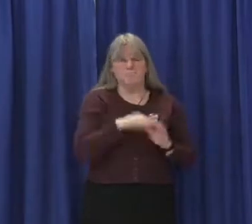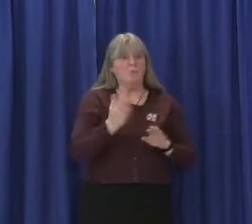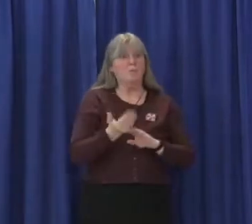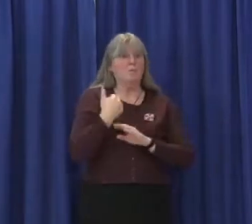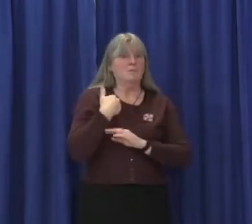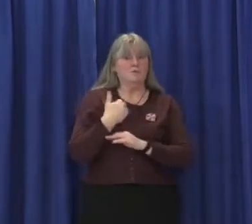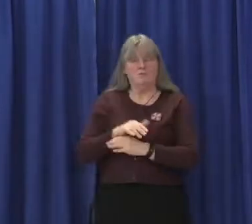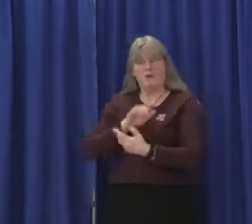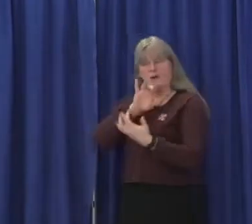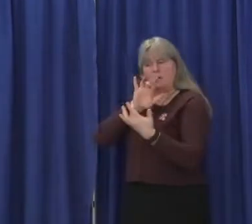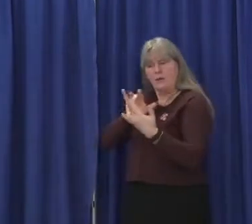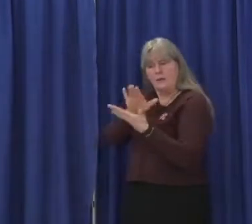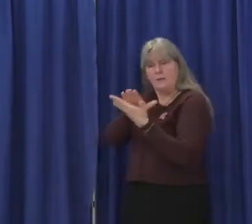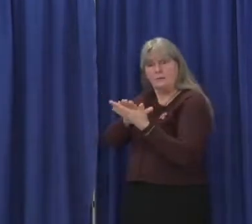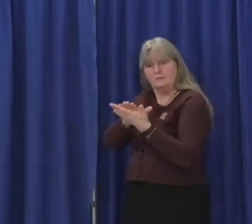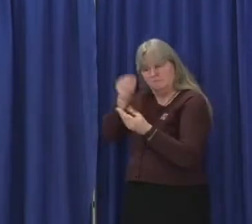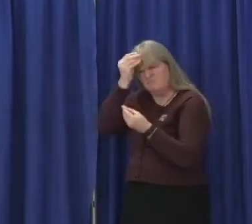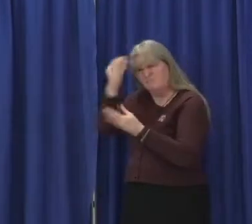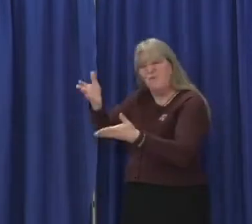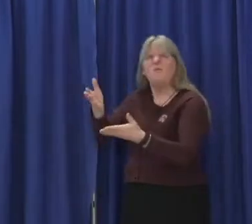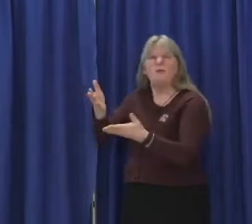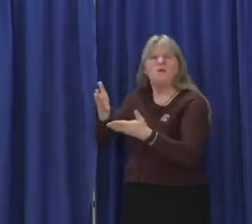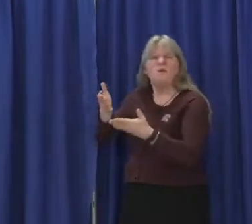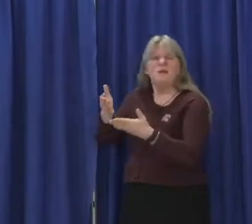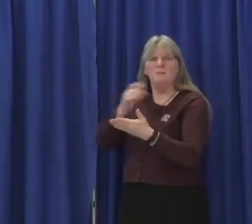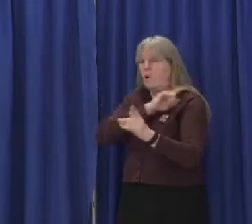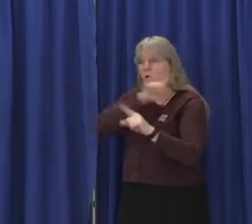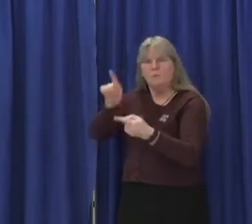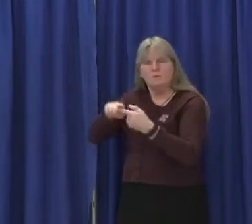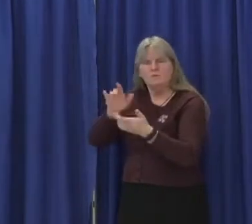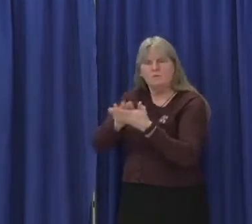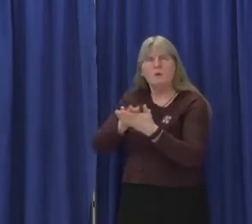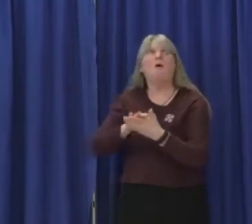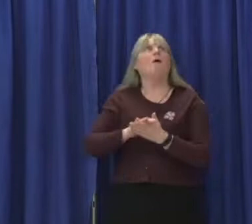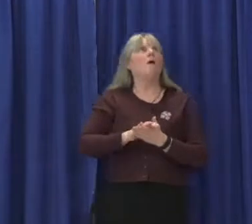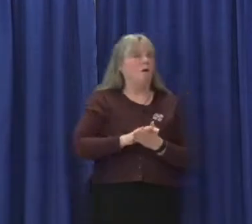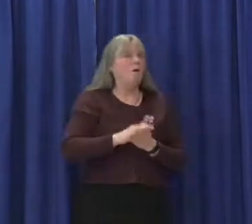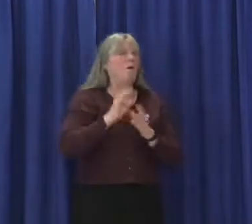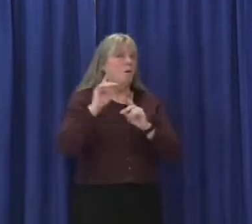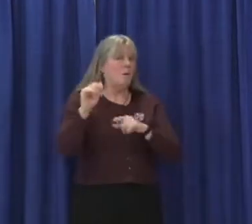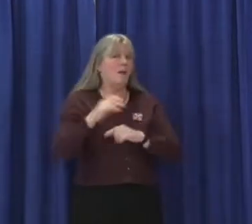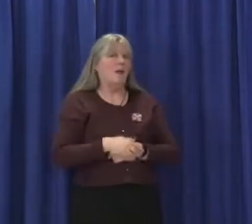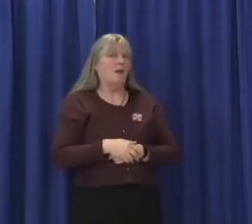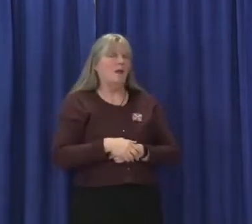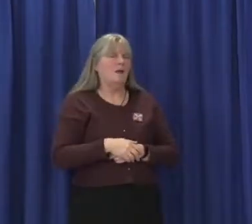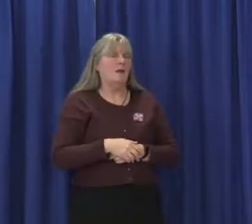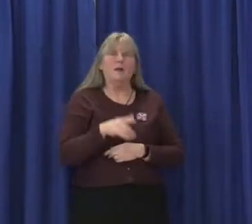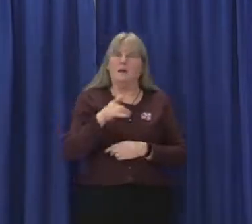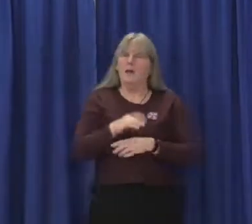them of their absence, and this should continue. And-- and they-- this is the time to note whether support is